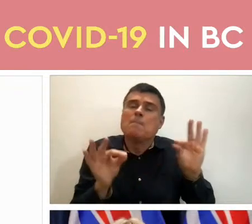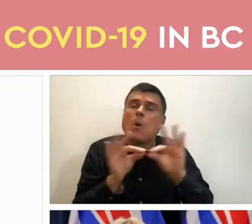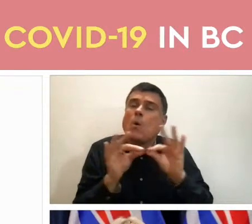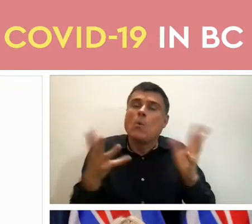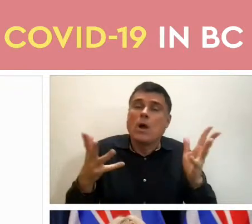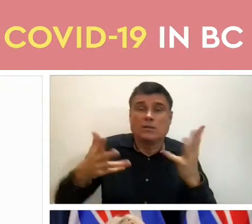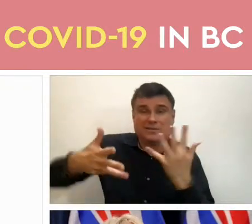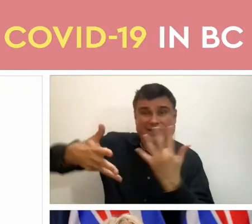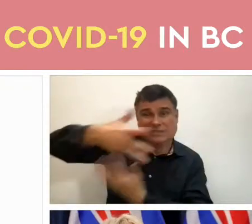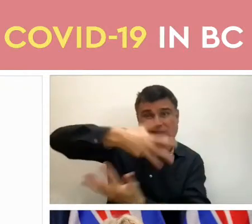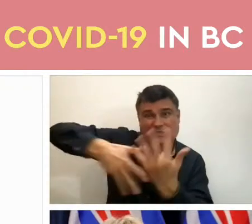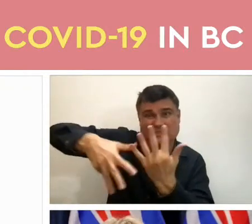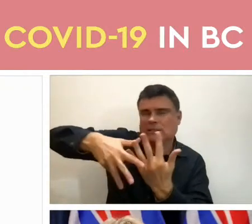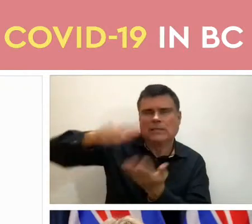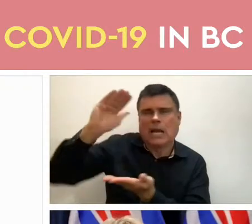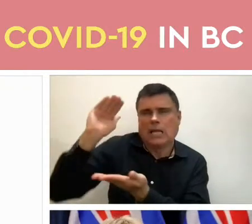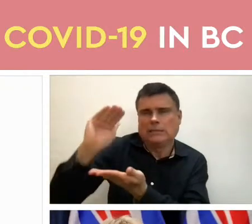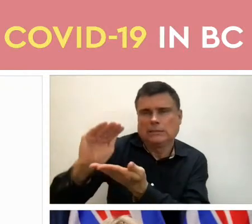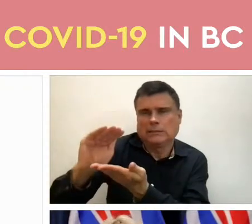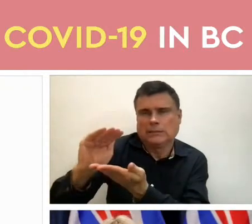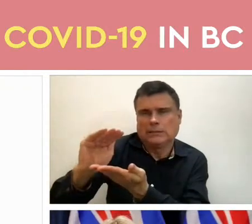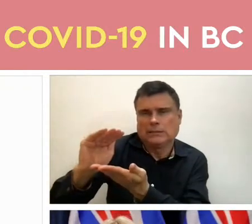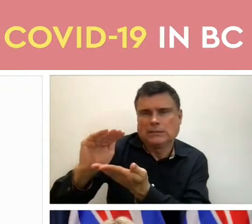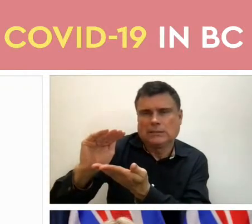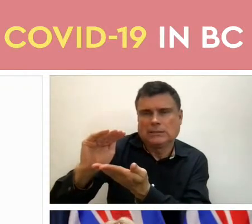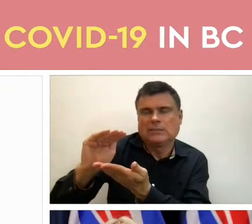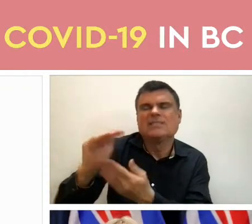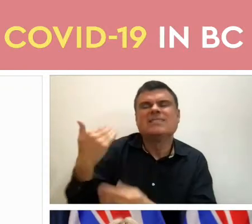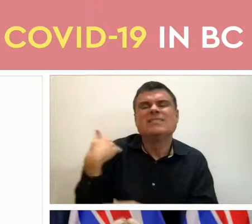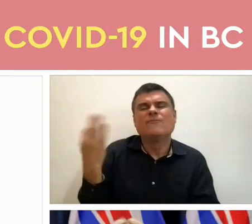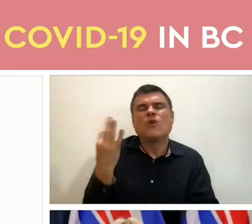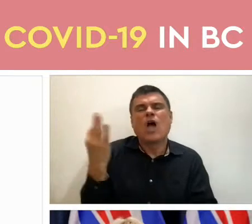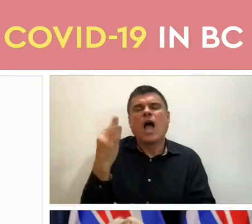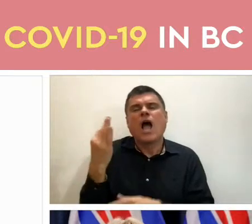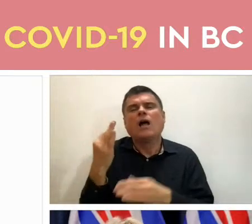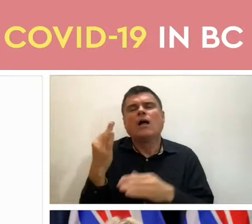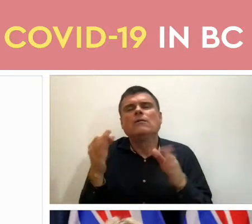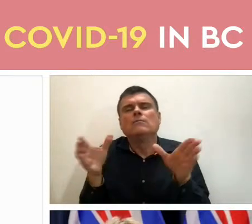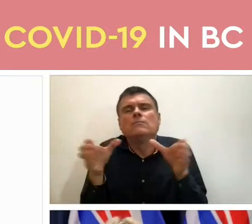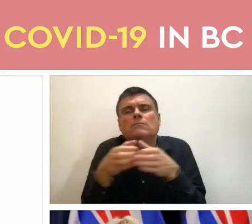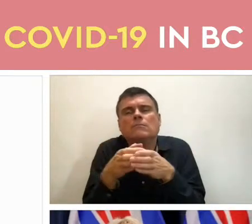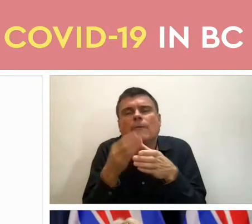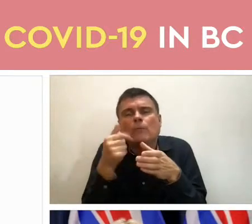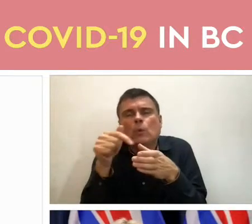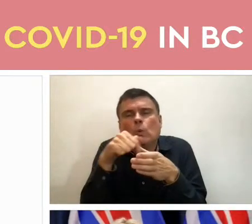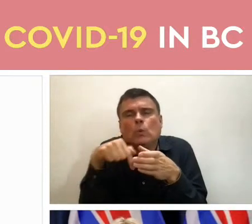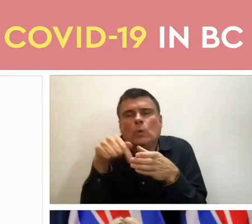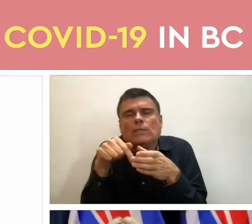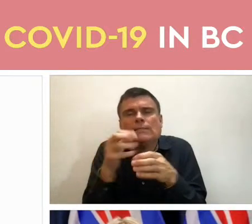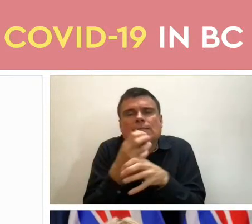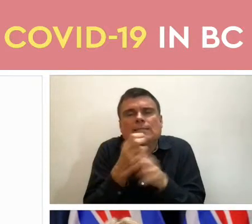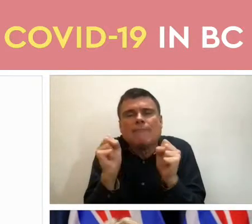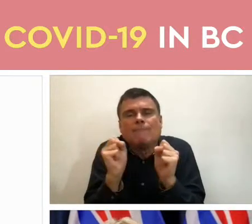on Friday was how to have safer social gatherings. We are now transitioning to